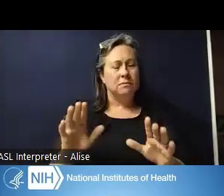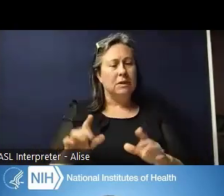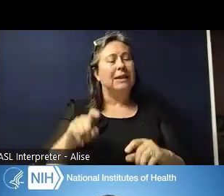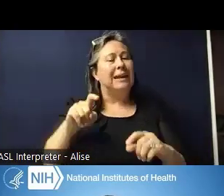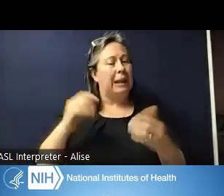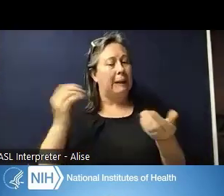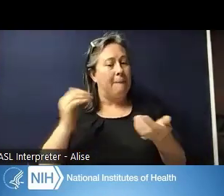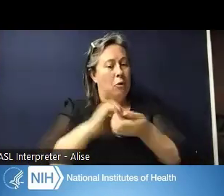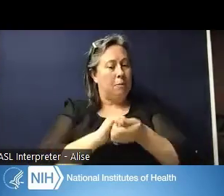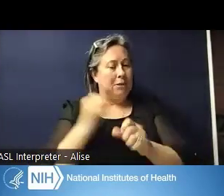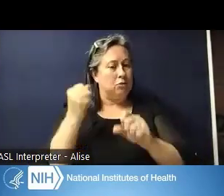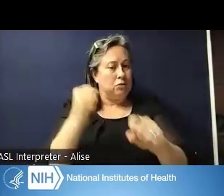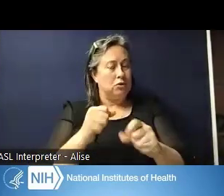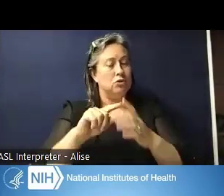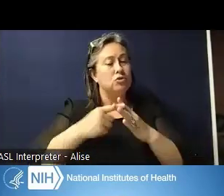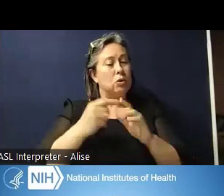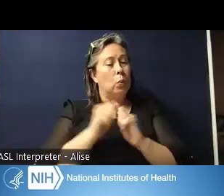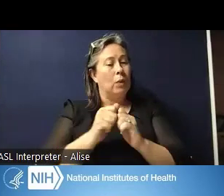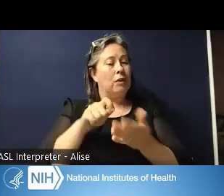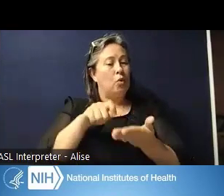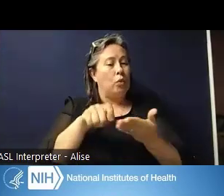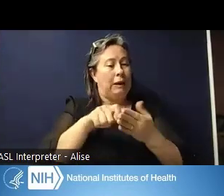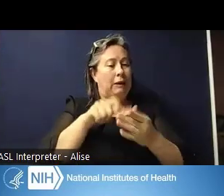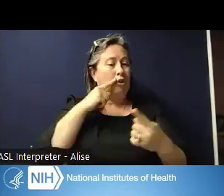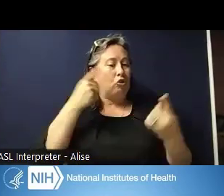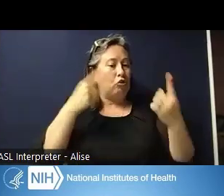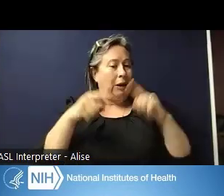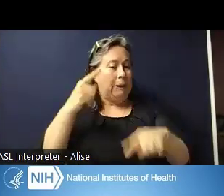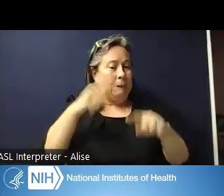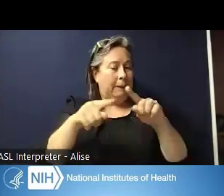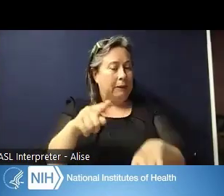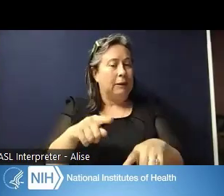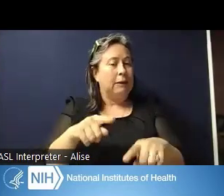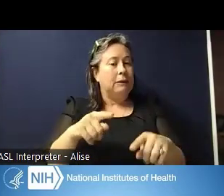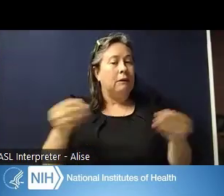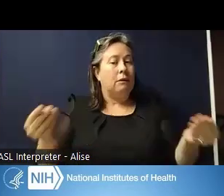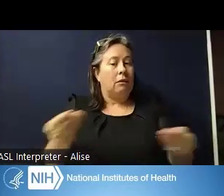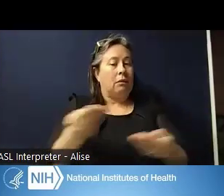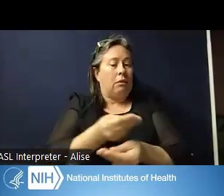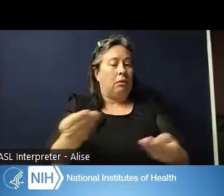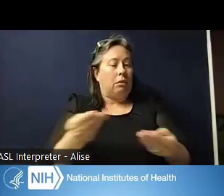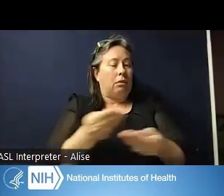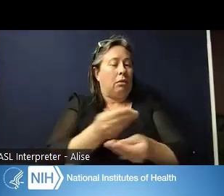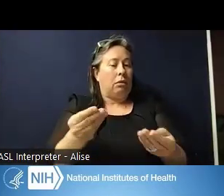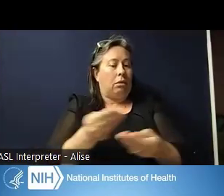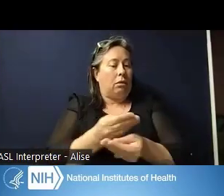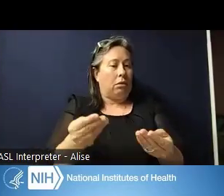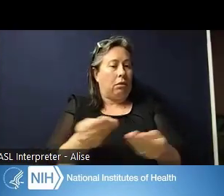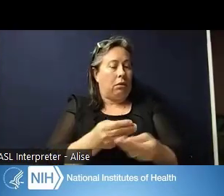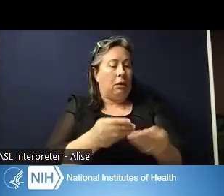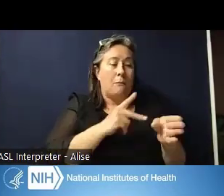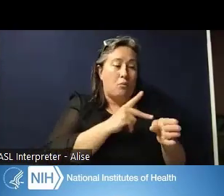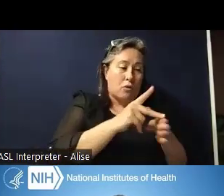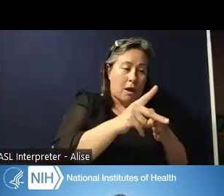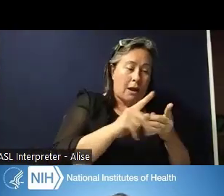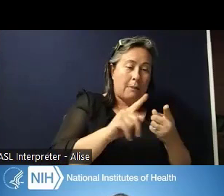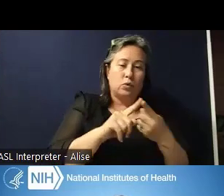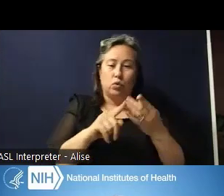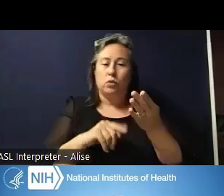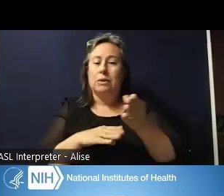starting with the written agreement, flowing down in between the prime recipient and the sub.